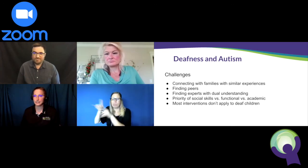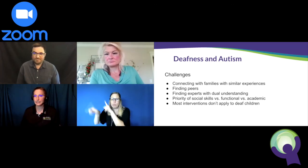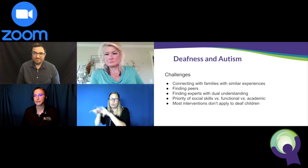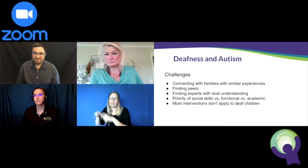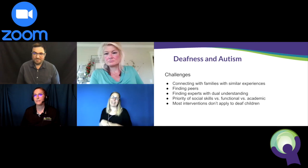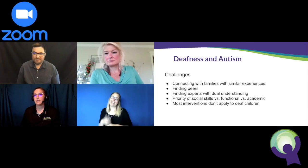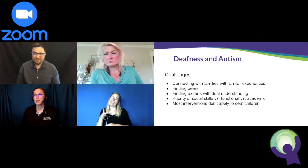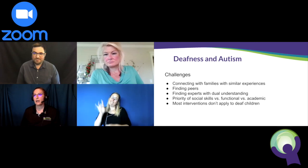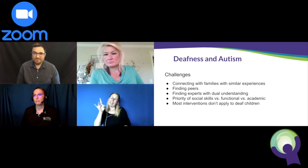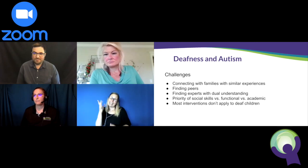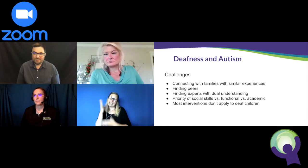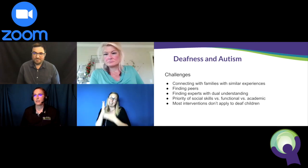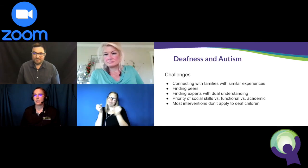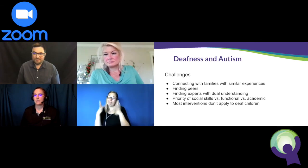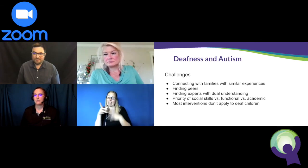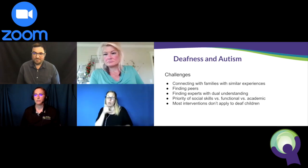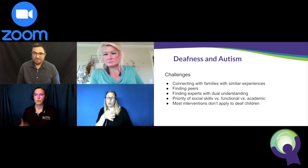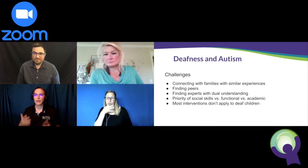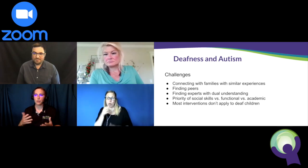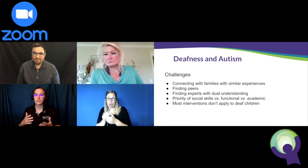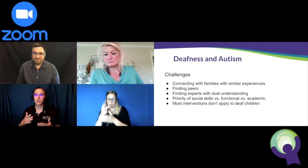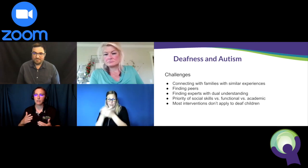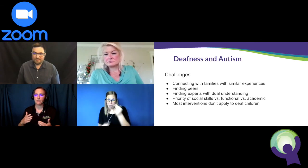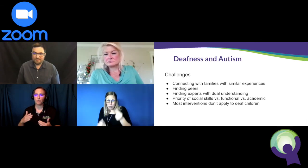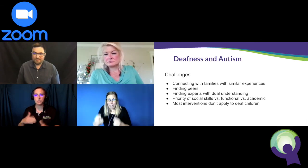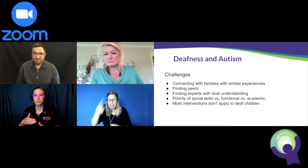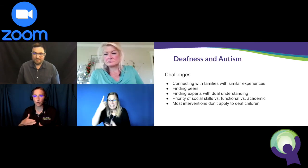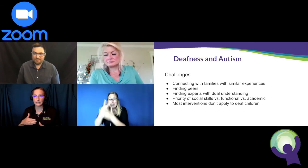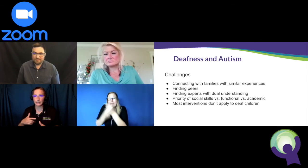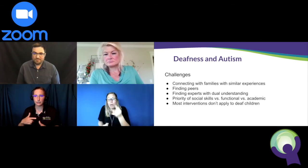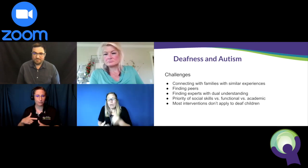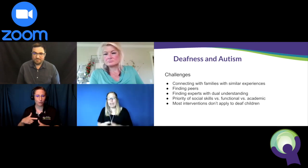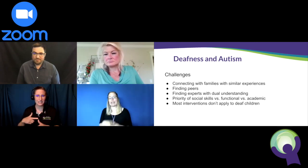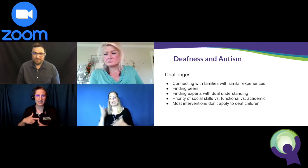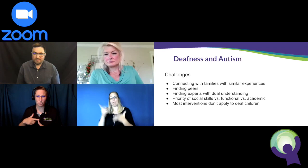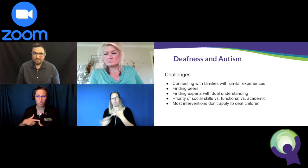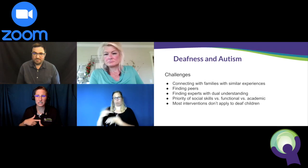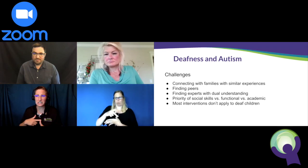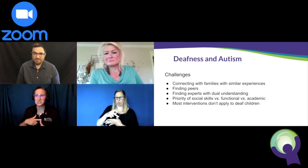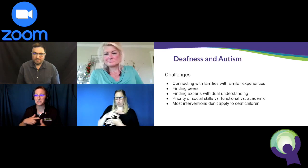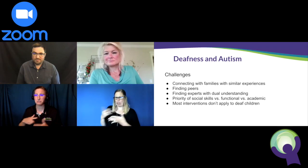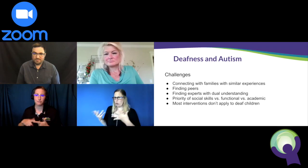understanding. The priority of: what do we focus on? Do we focus on social skills? Do we focus